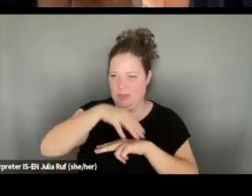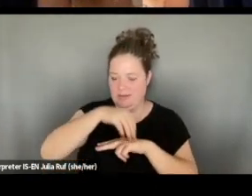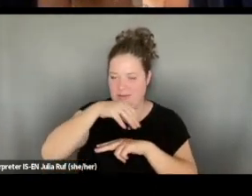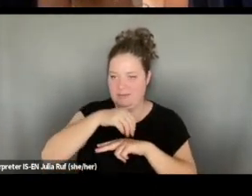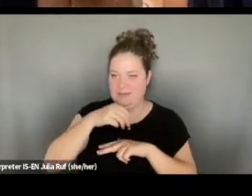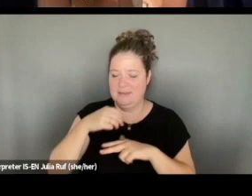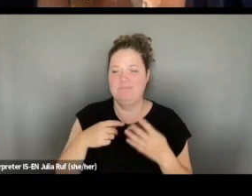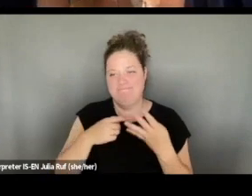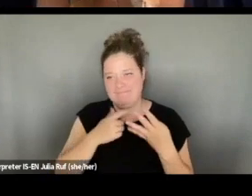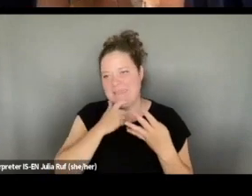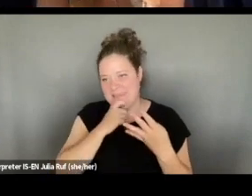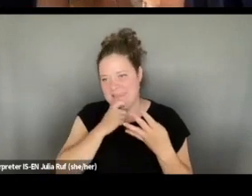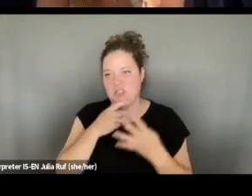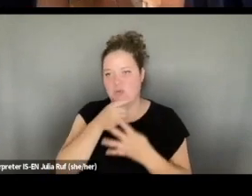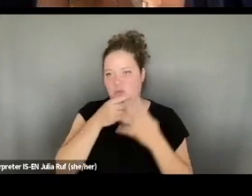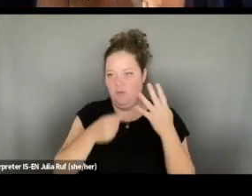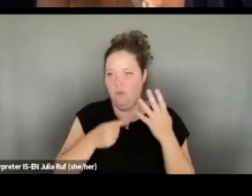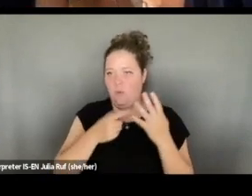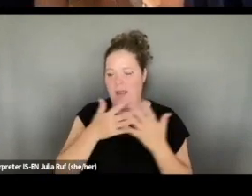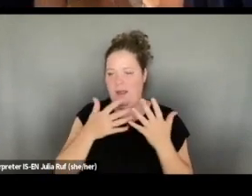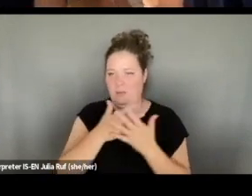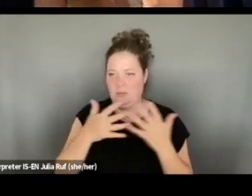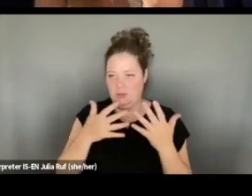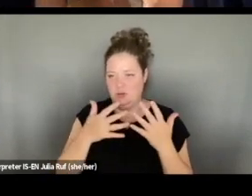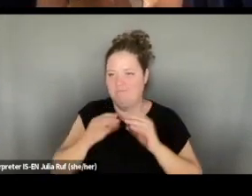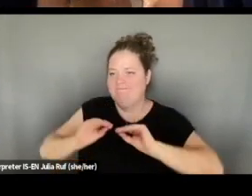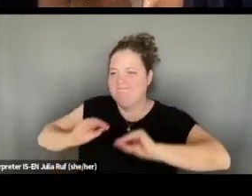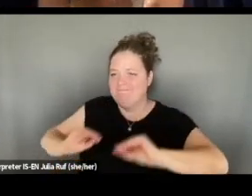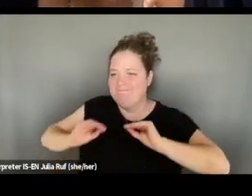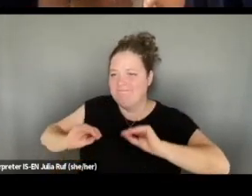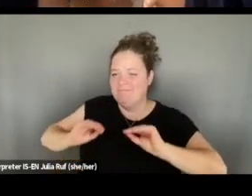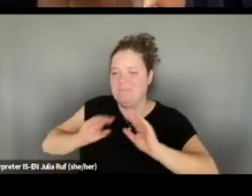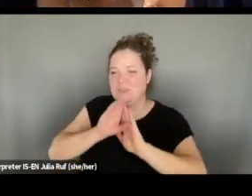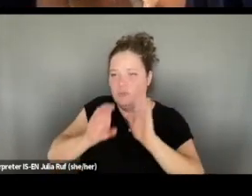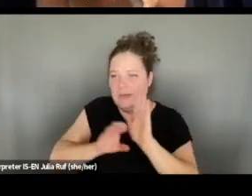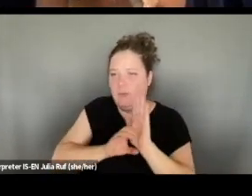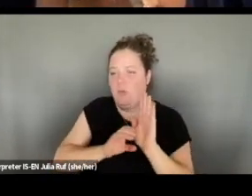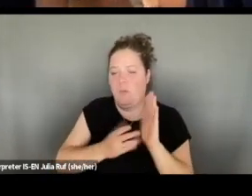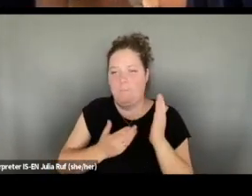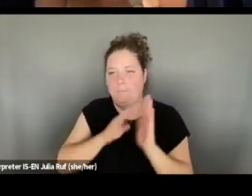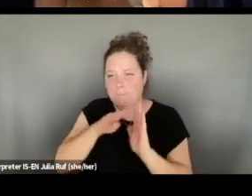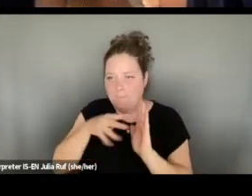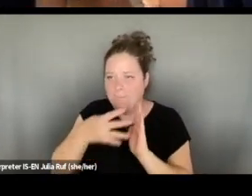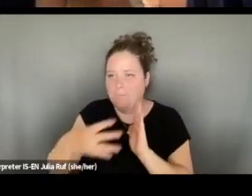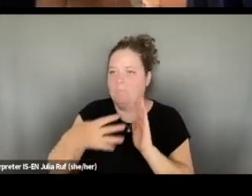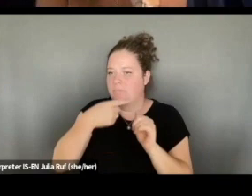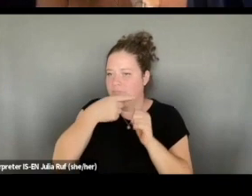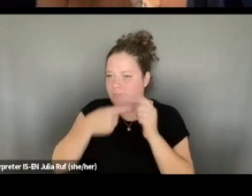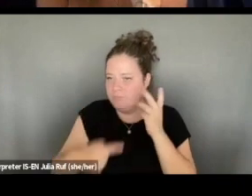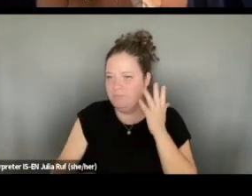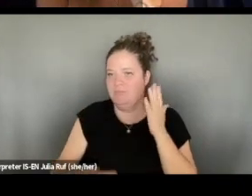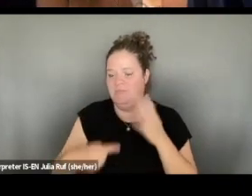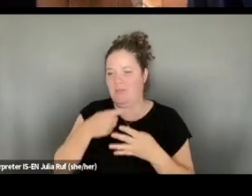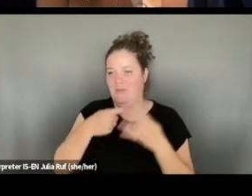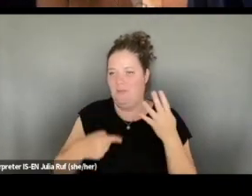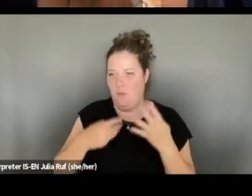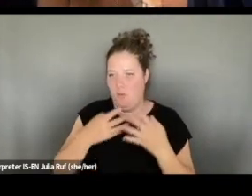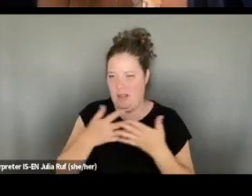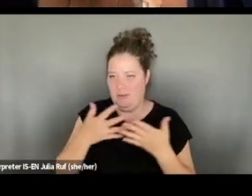so those are the four languages that we provide the training material in and the curriculum. The project website and